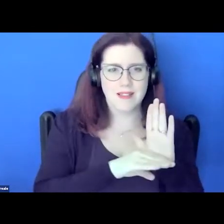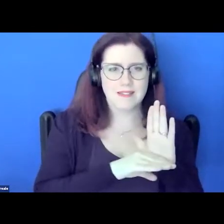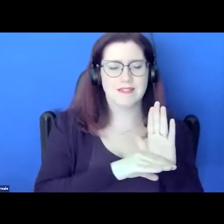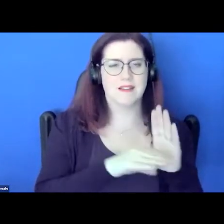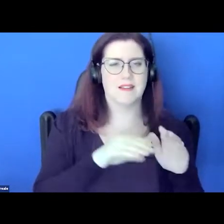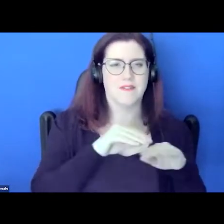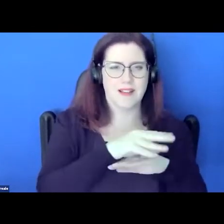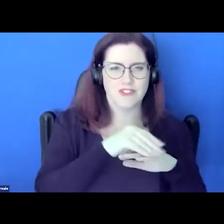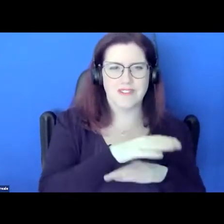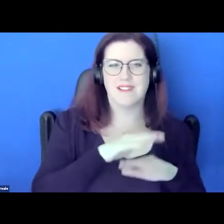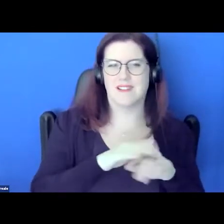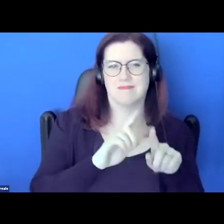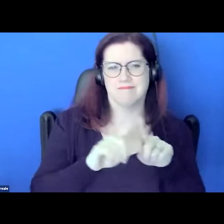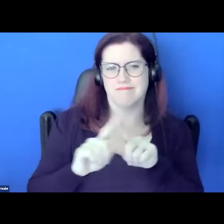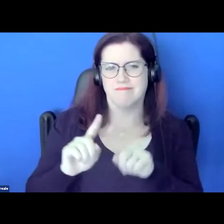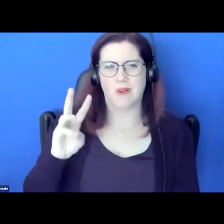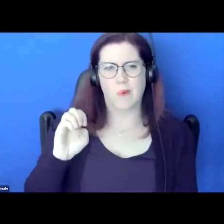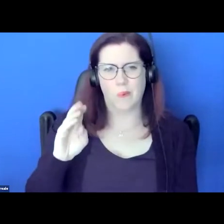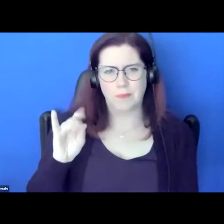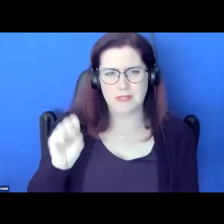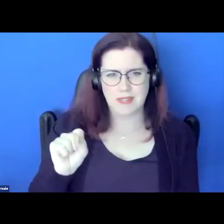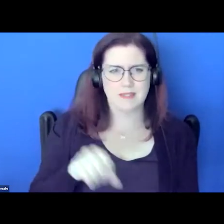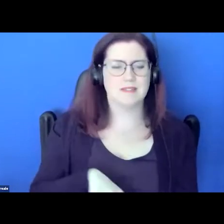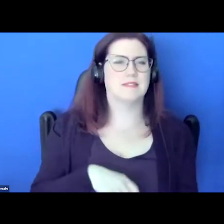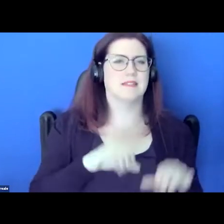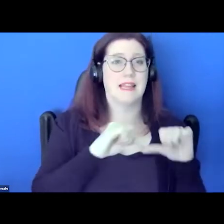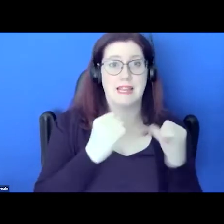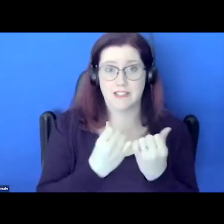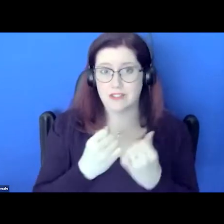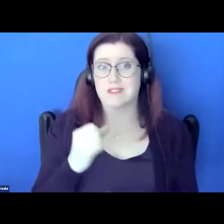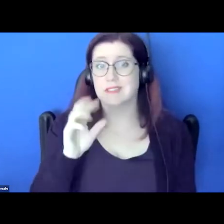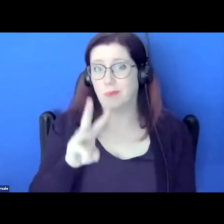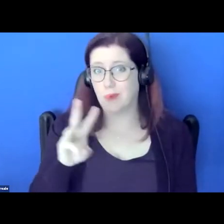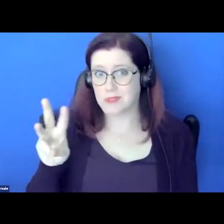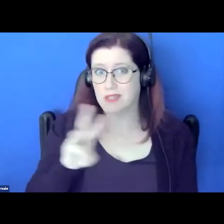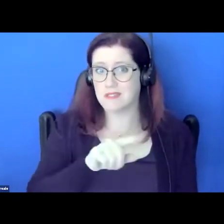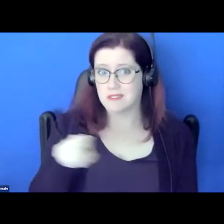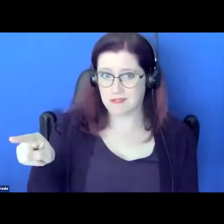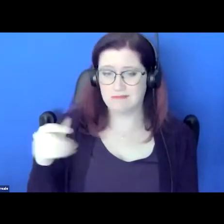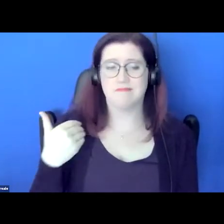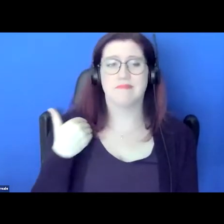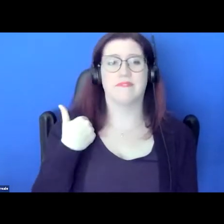on websites, on agency websites, and also on the National Congress